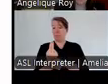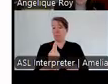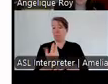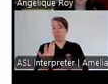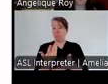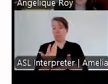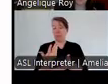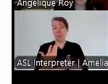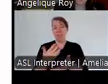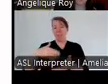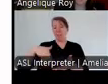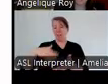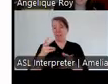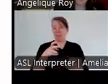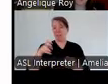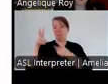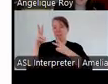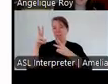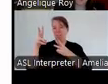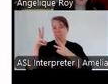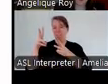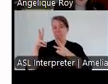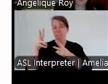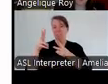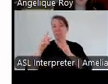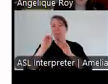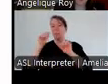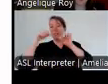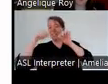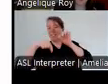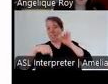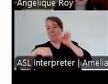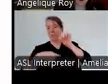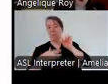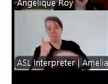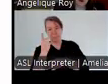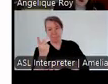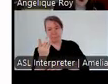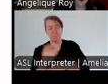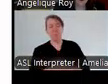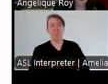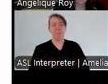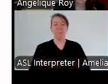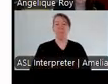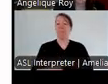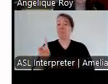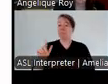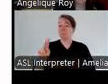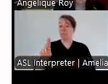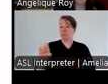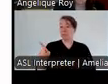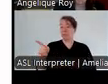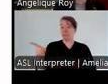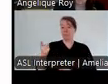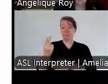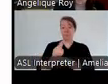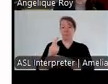aren't visible in this screenshot, they're just a bit further down. so our colleague diane used the simplified spreadsheet that we had sent,